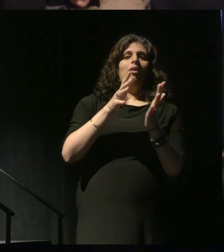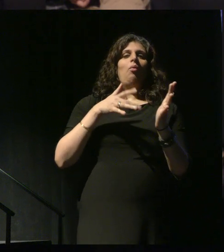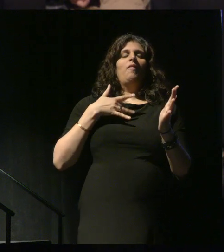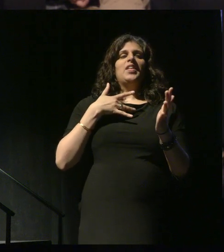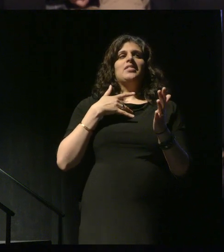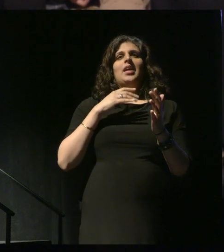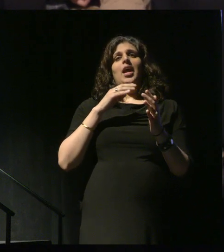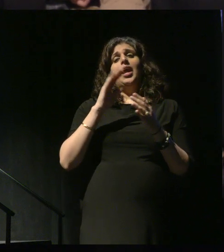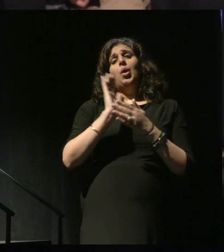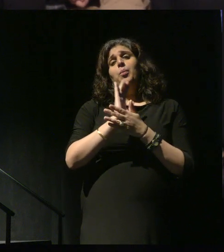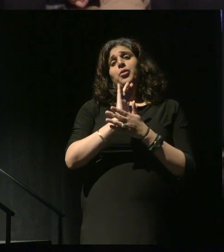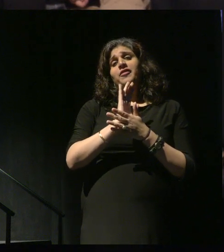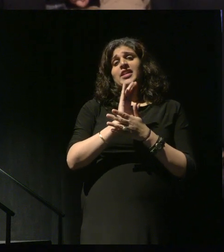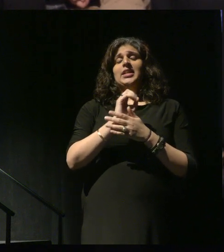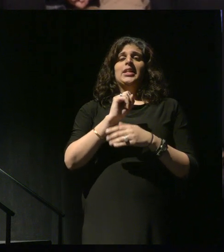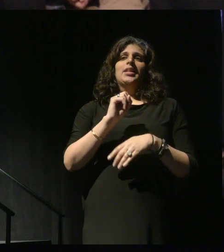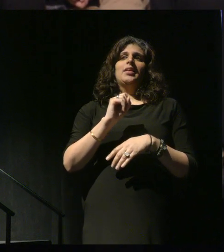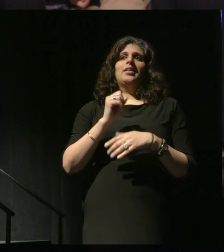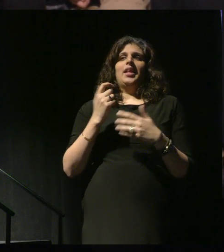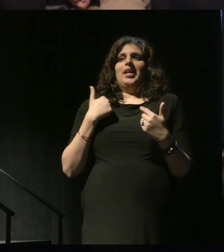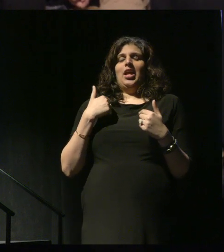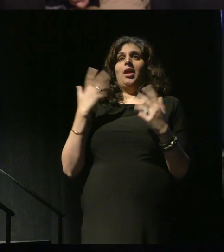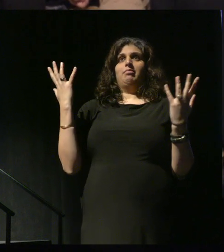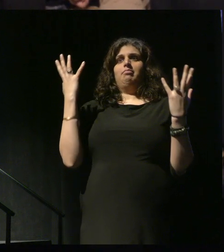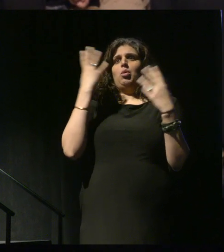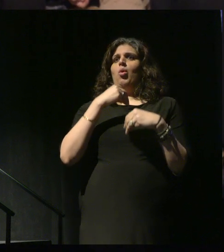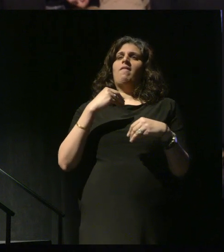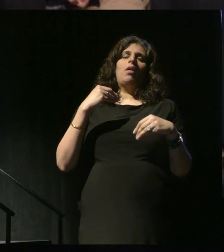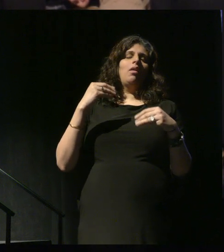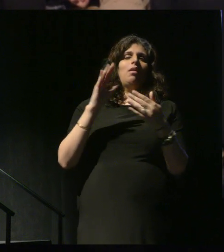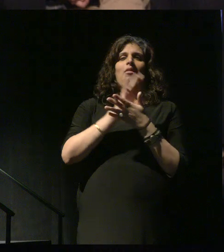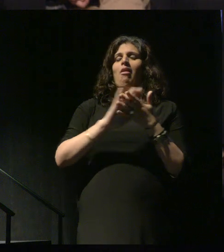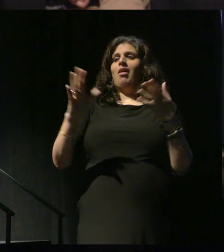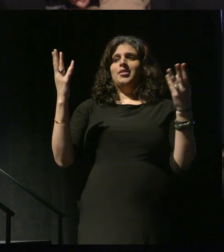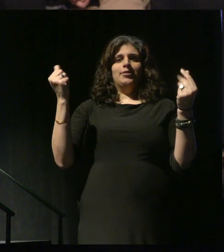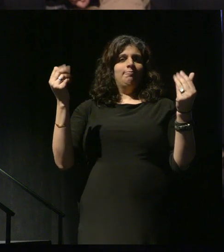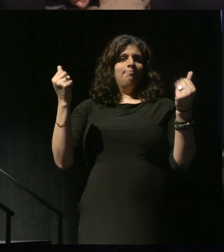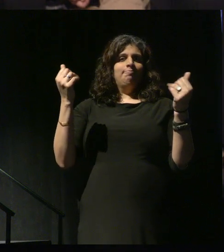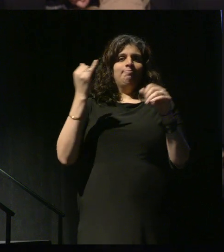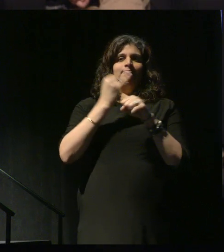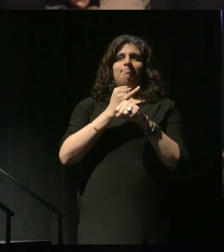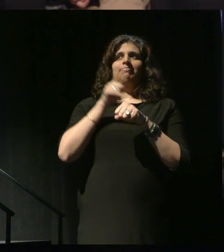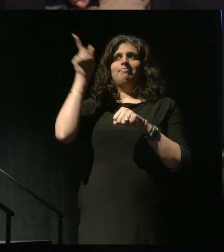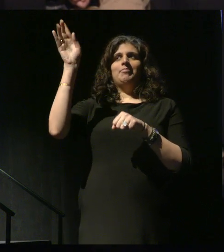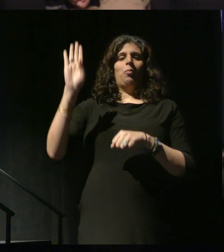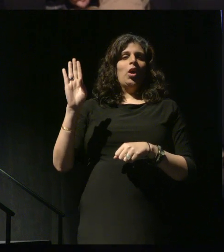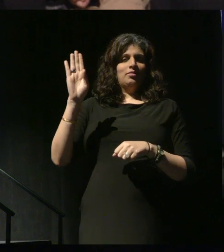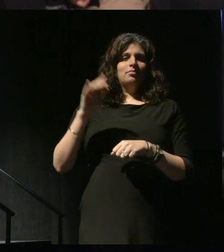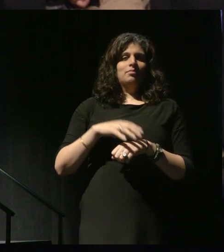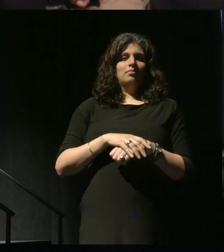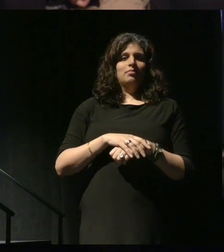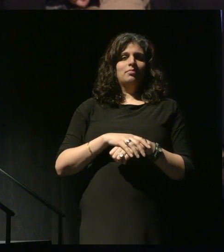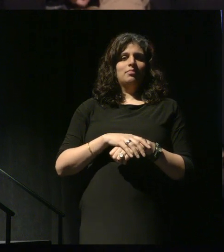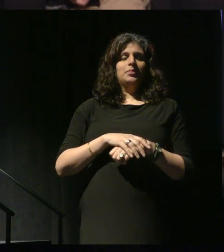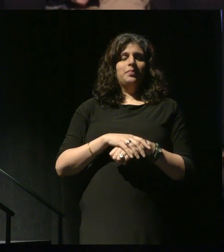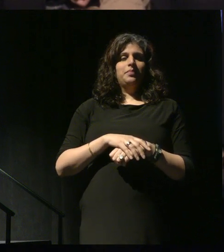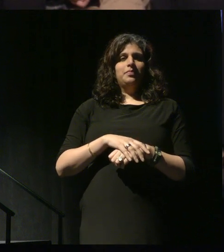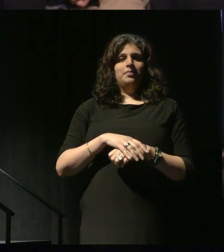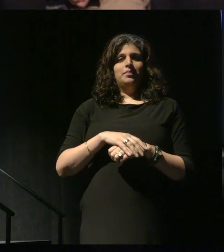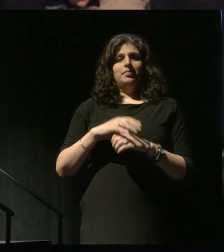Like, here I am on this gorgeous college campus in Boston and it's a movie set, like dead poet society,